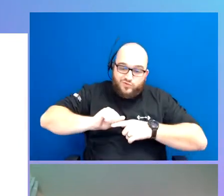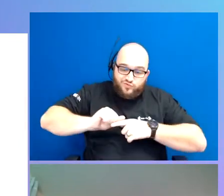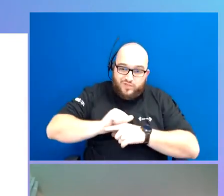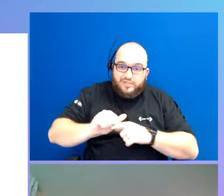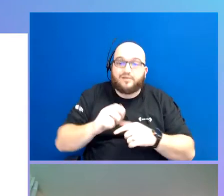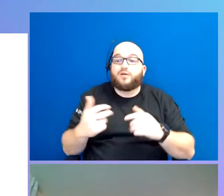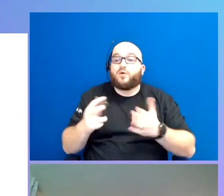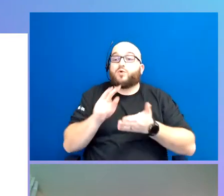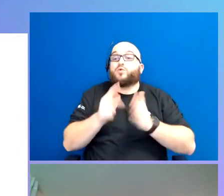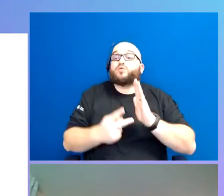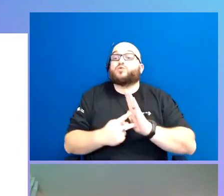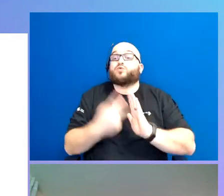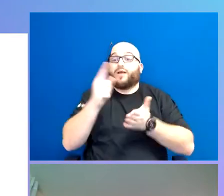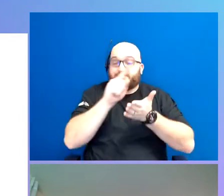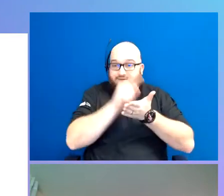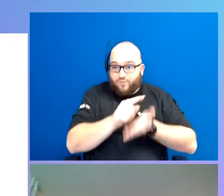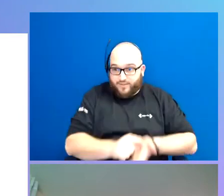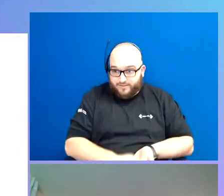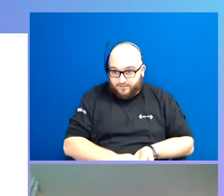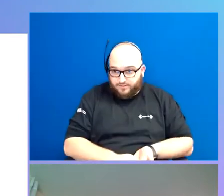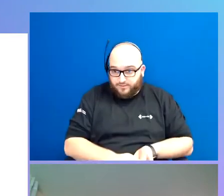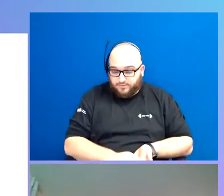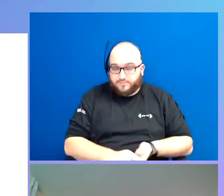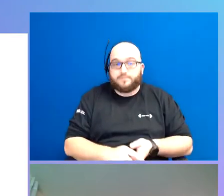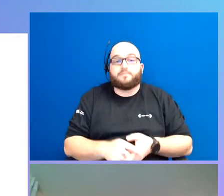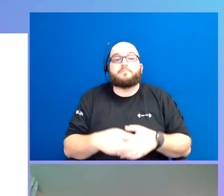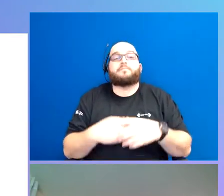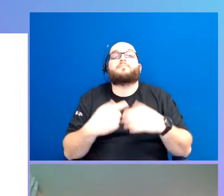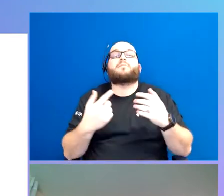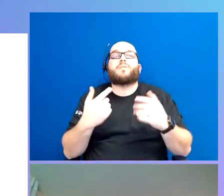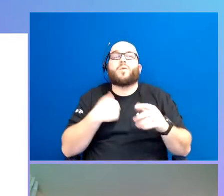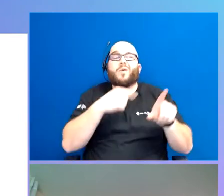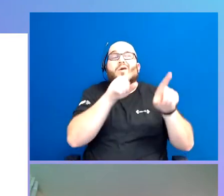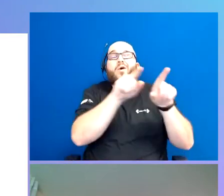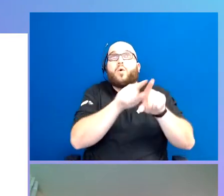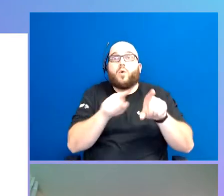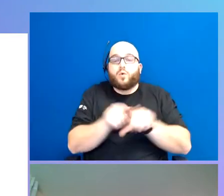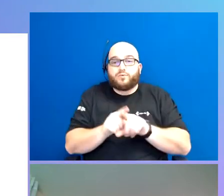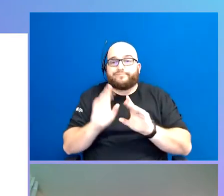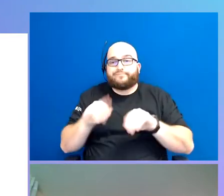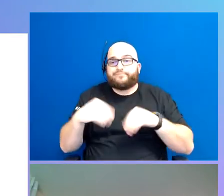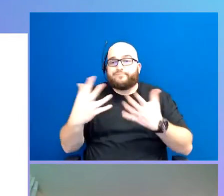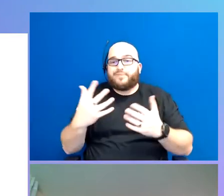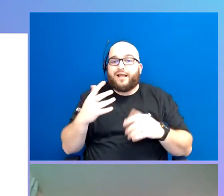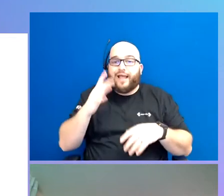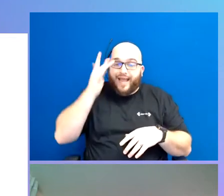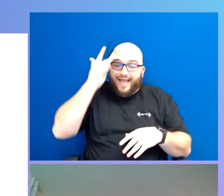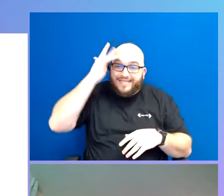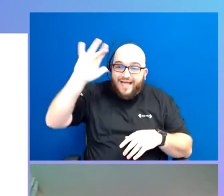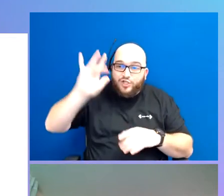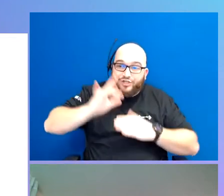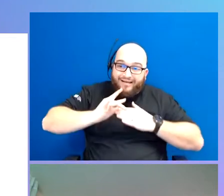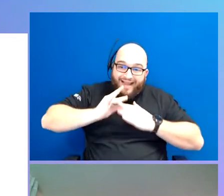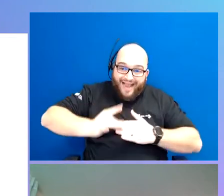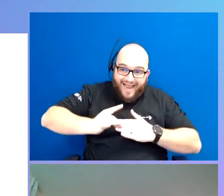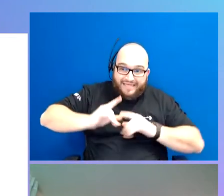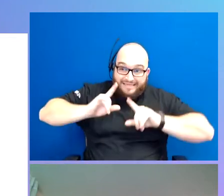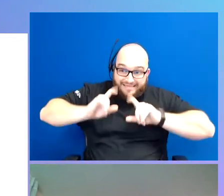and we also offer intelligent